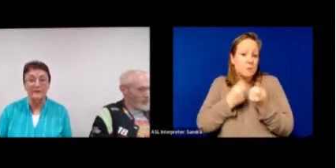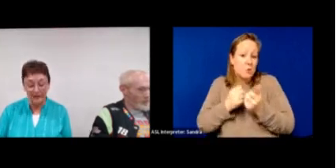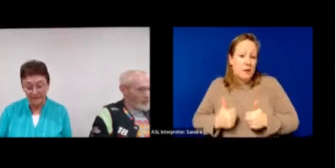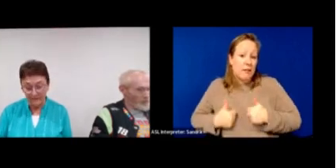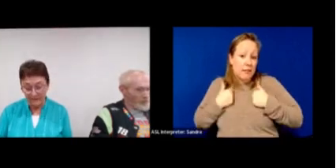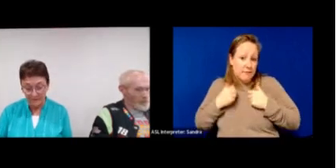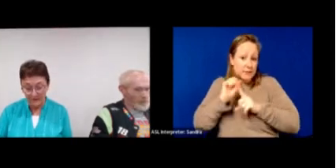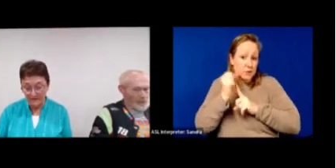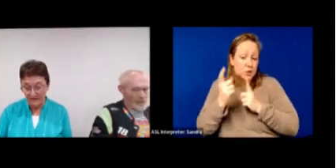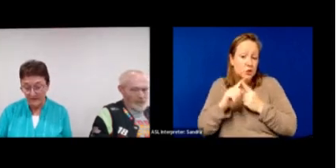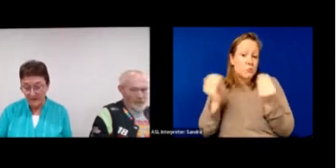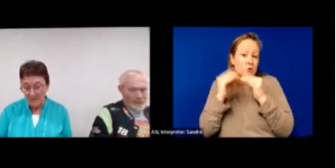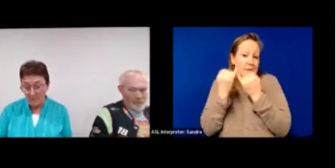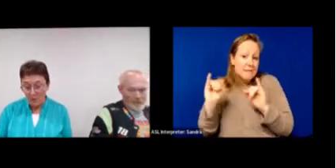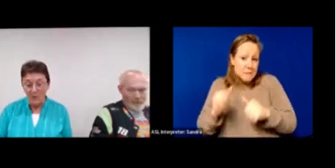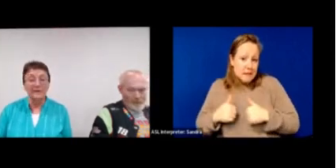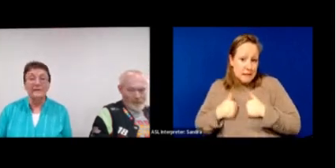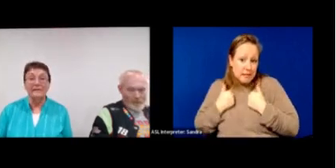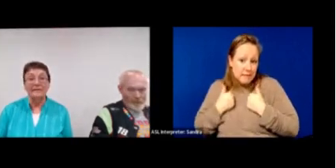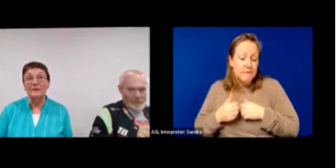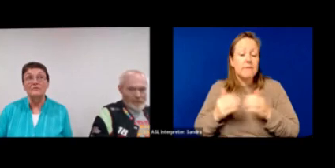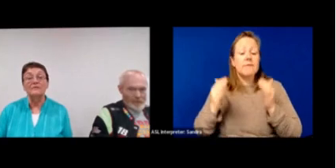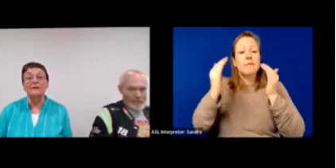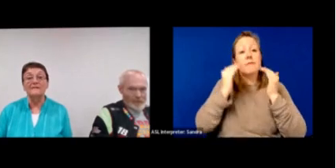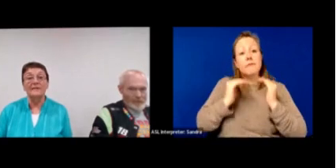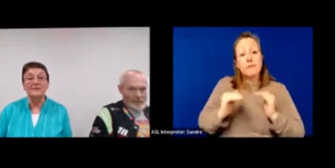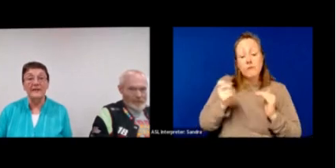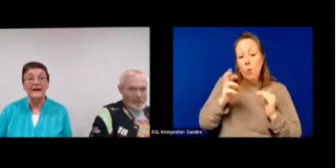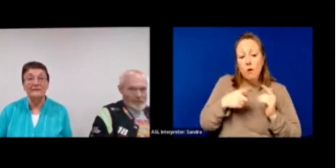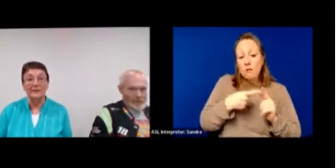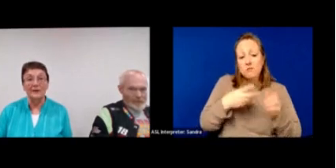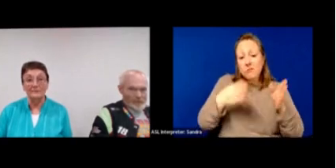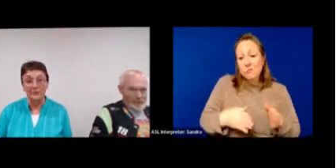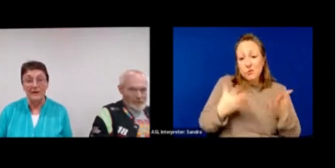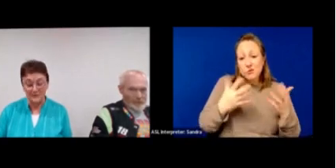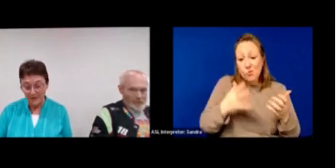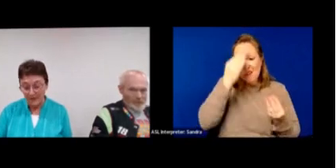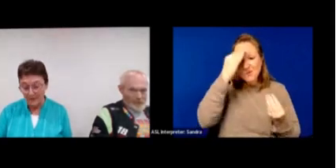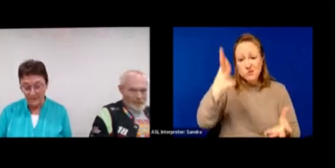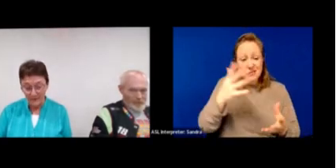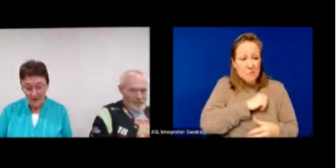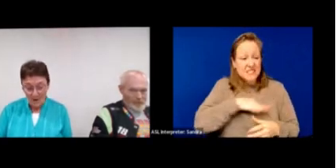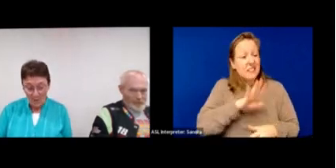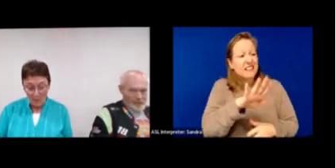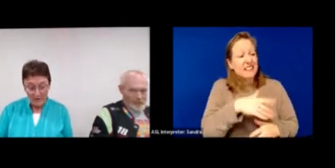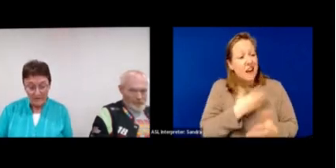an independent living situation, or somebody who just wanted to tell their staff that they wanted a few hours loan, or